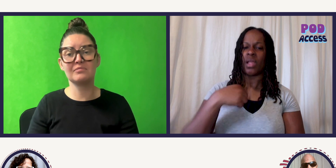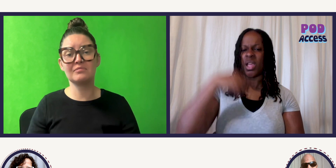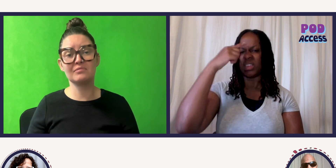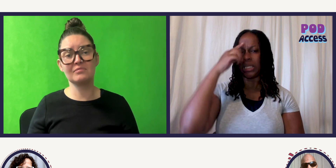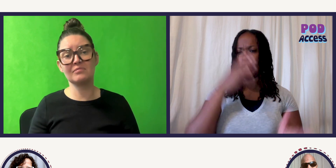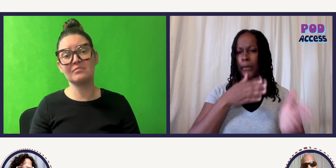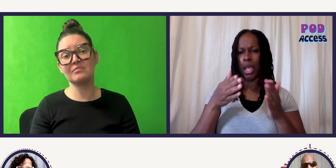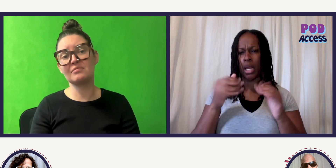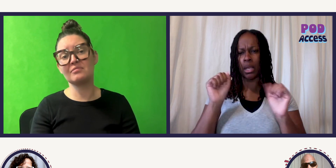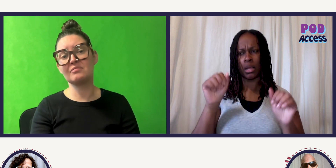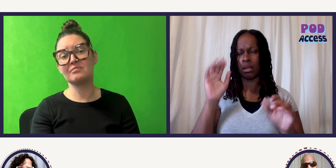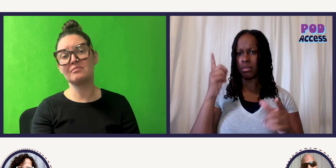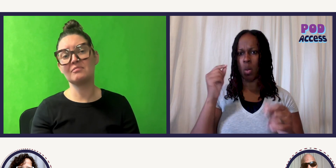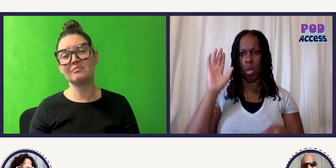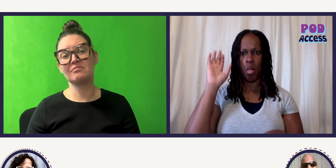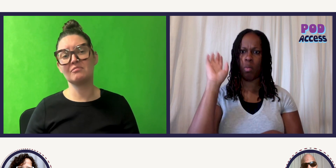I think planning can go a long way.